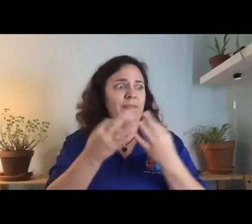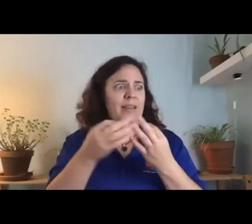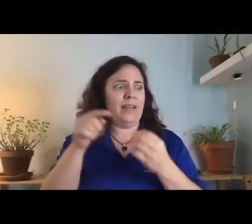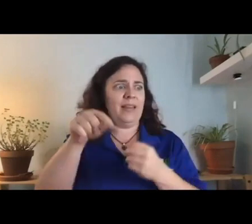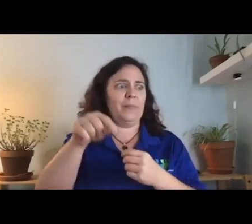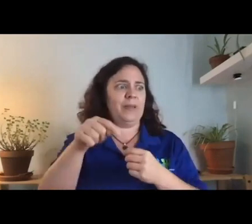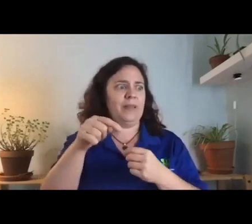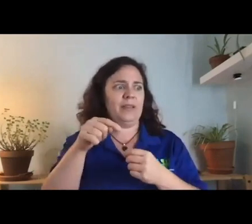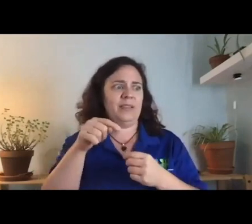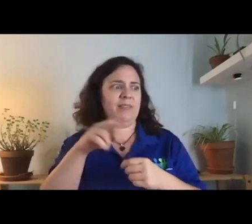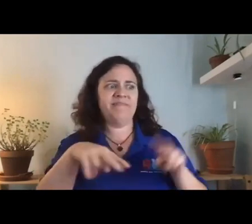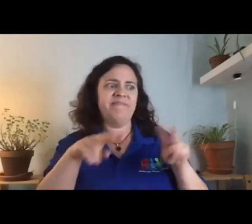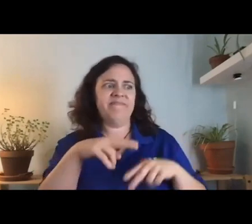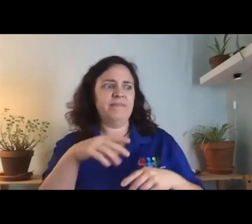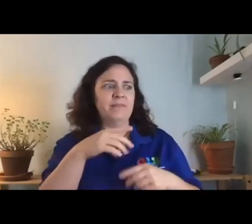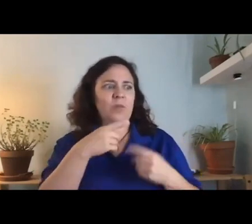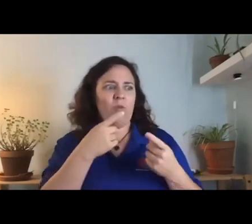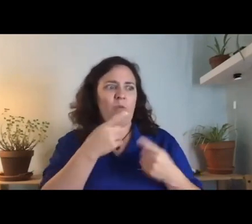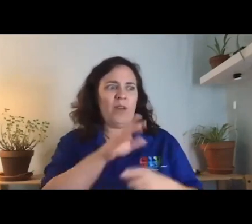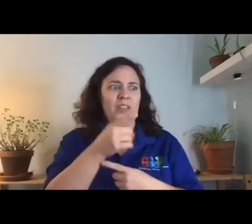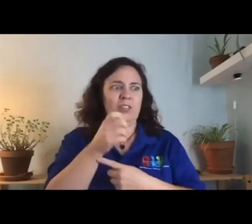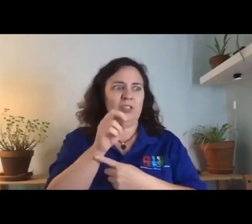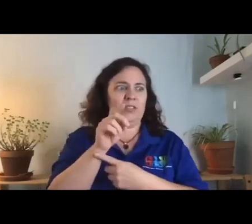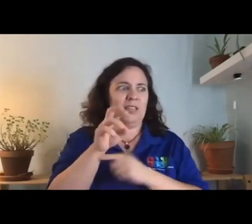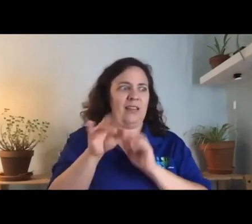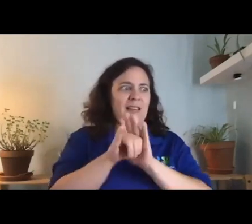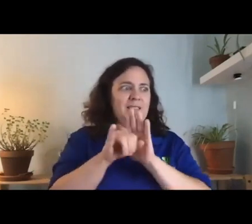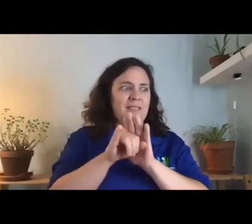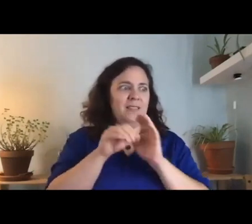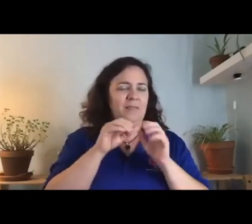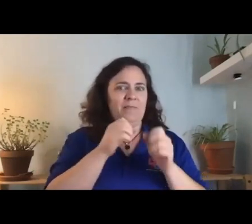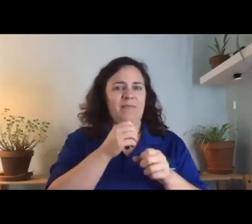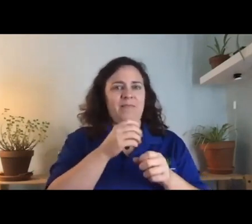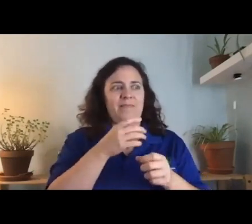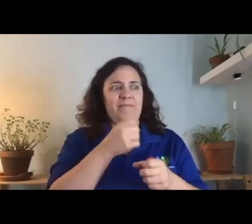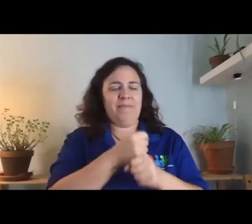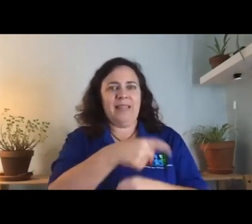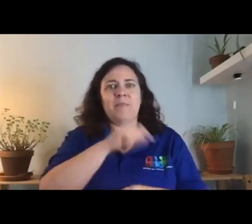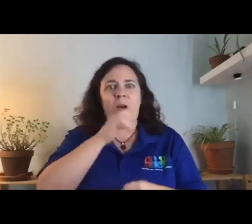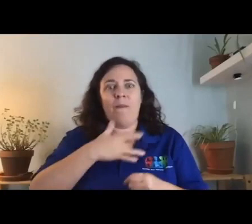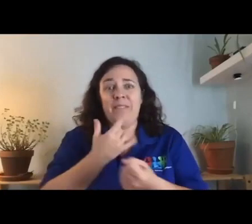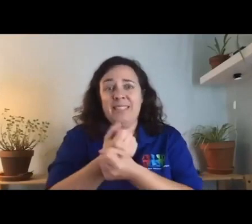What can we do to help those students cope in their home environment, with their families